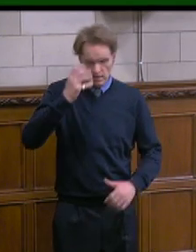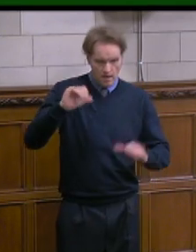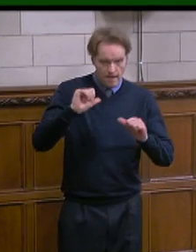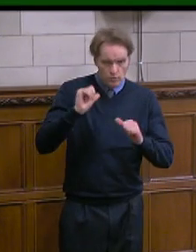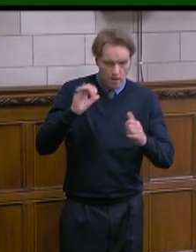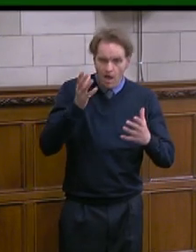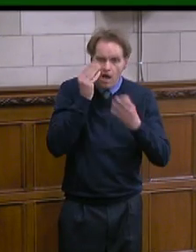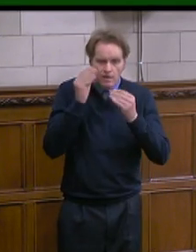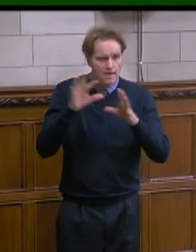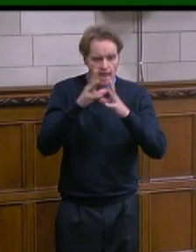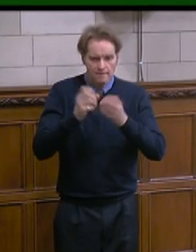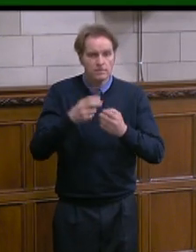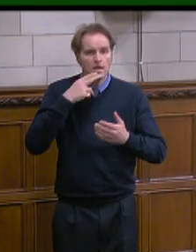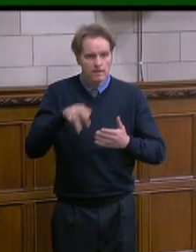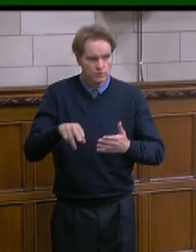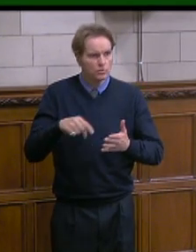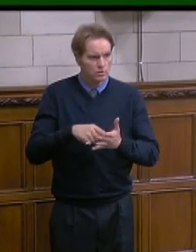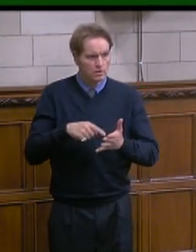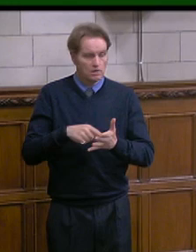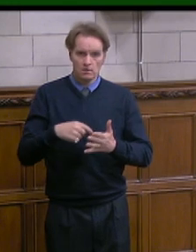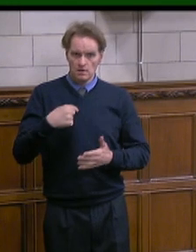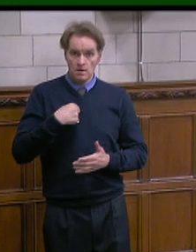My mind has been opened by the Cardiff Deaf Centre and by interpreters in my constituency